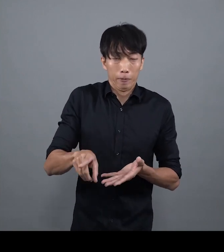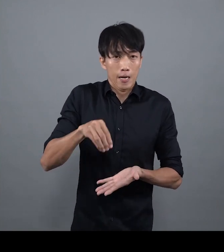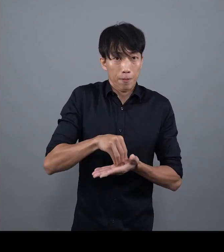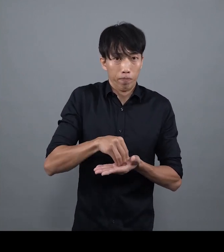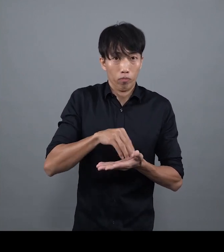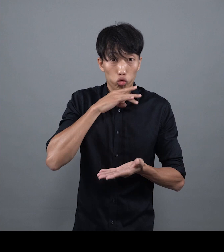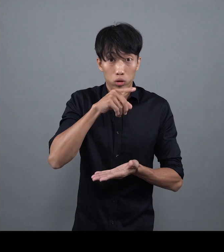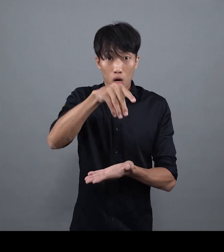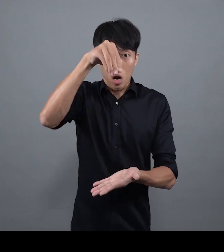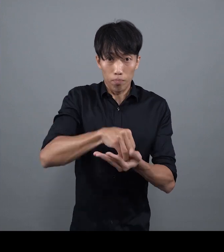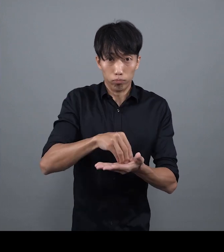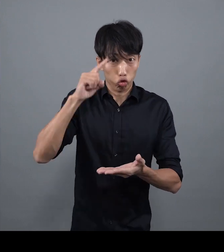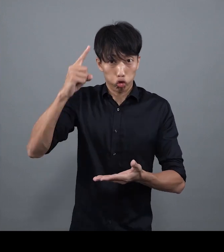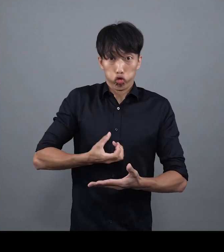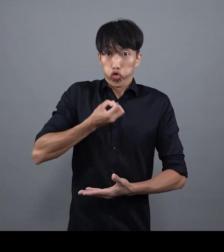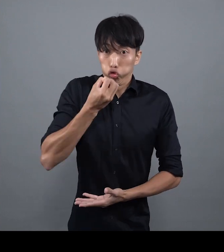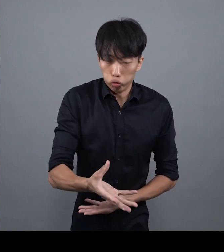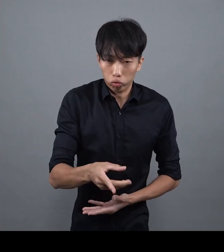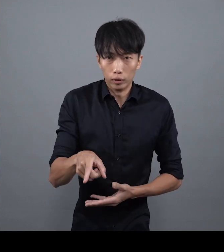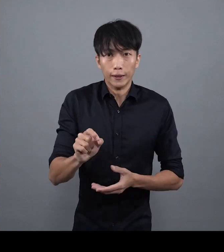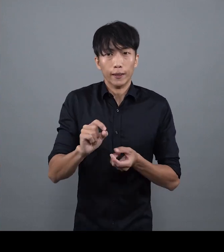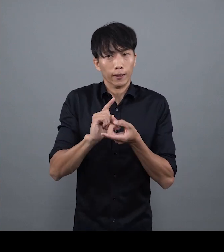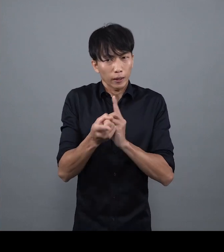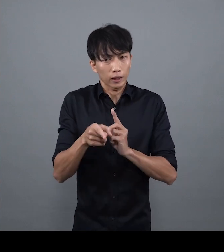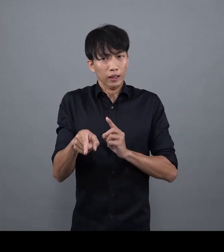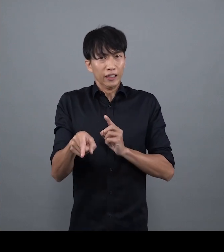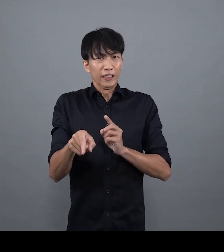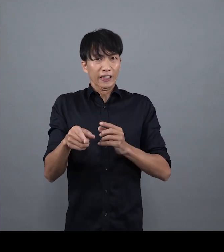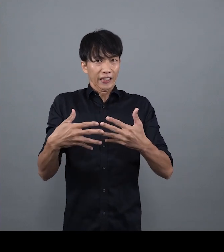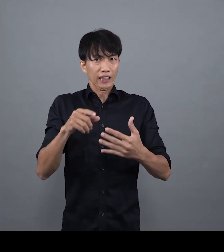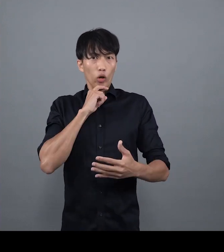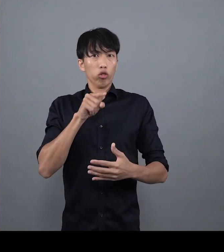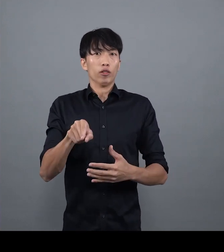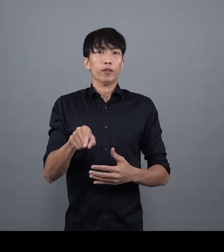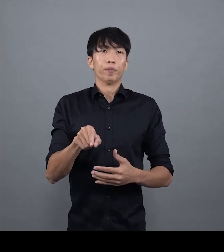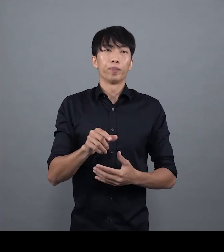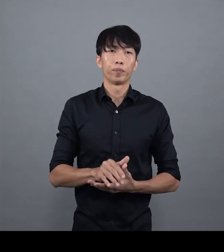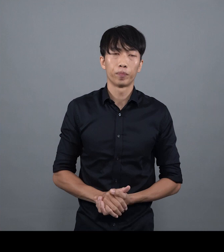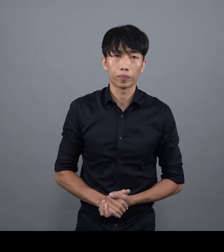She had to make a decision on whether to donate them Actually, this dilemma represents something